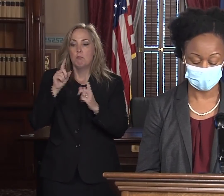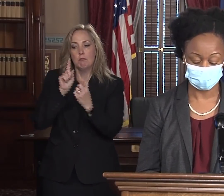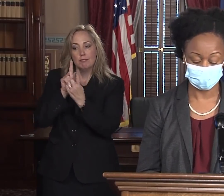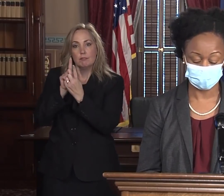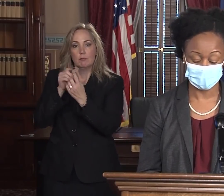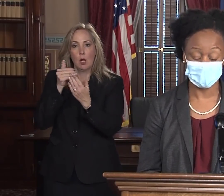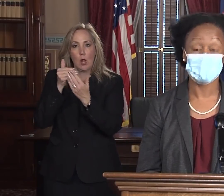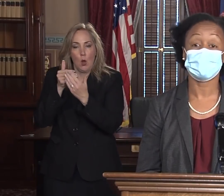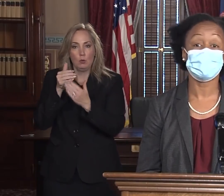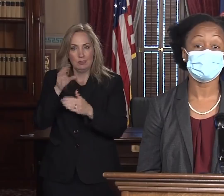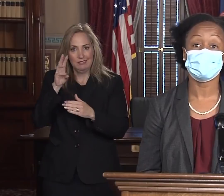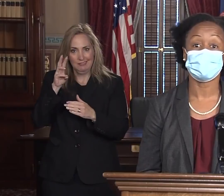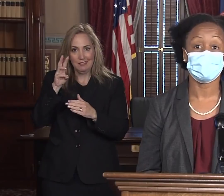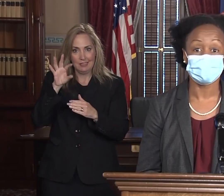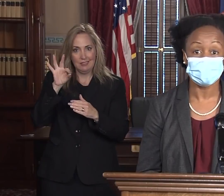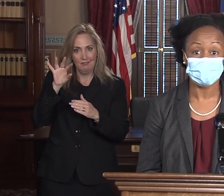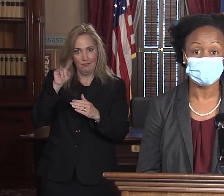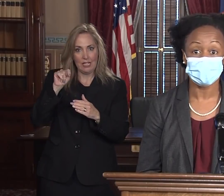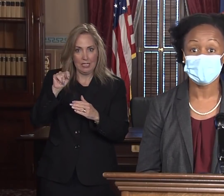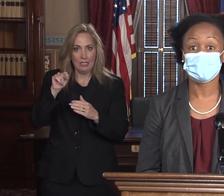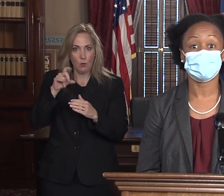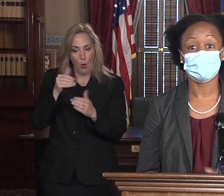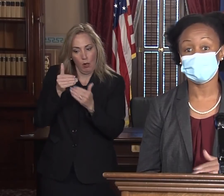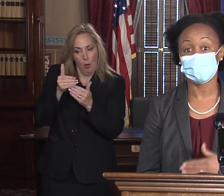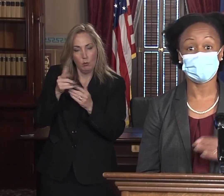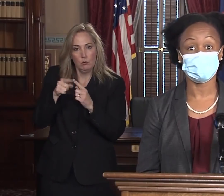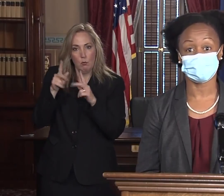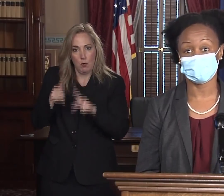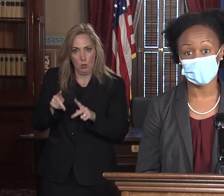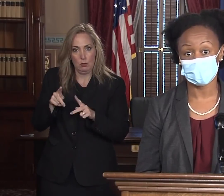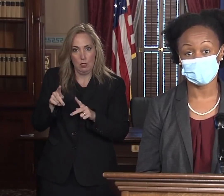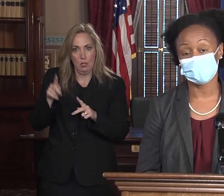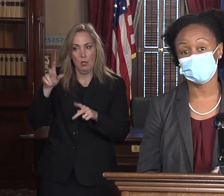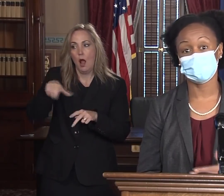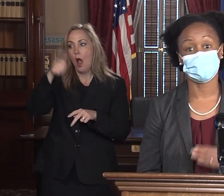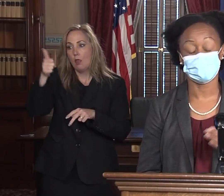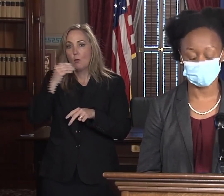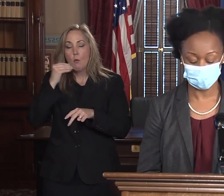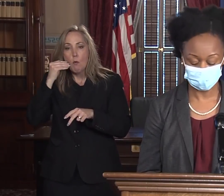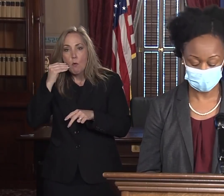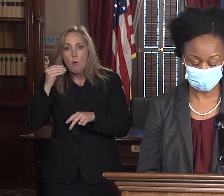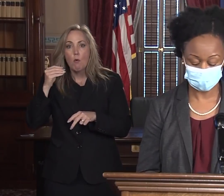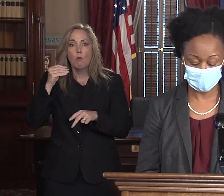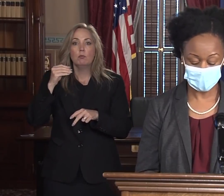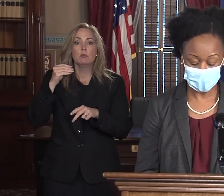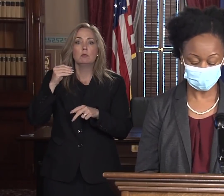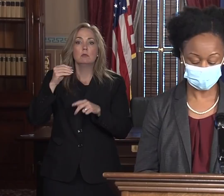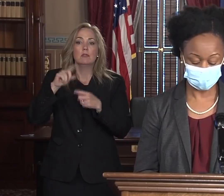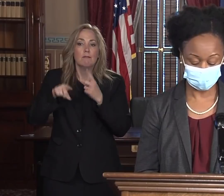YOUR MASK EVERY SINGLE TIME YOU ARE GOING TO BE WITHIN SIX FEET OF SOMEONE ELSE WHO IS NOT A